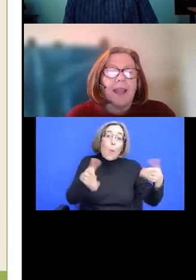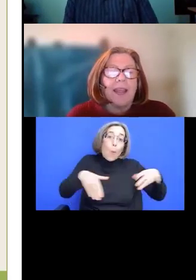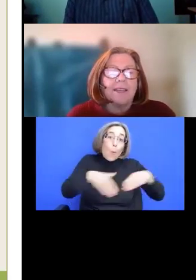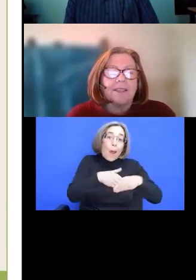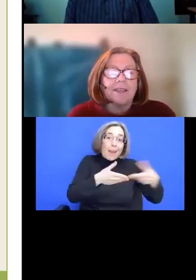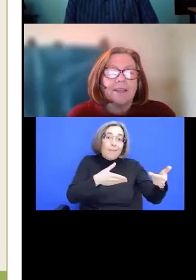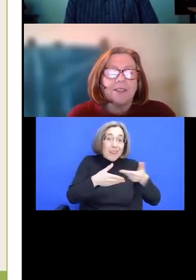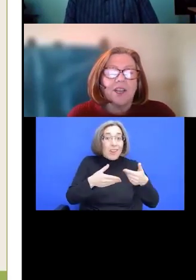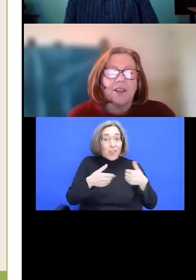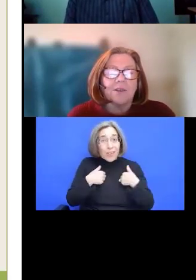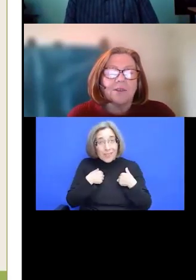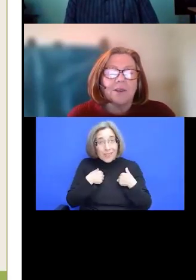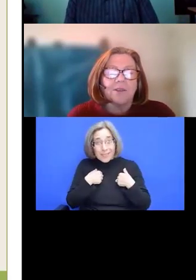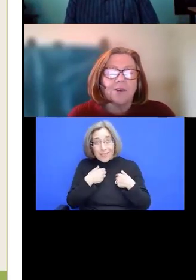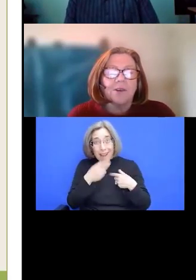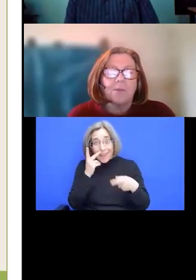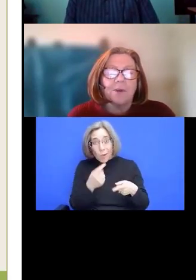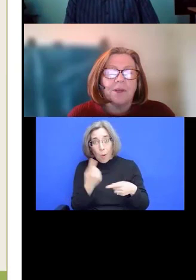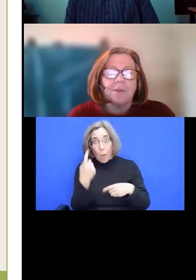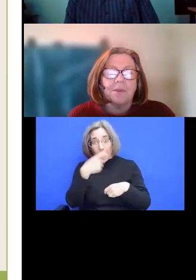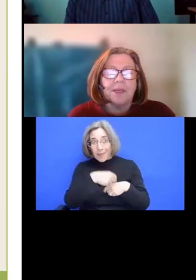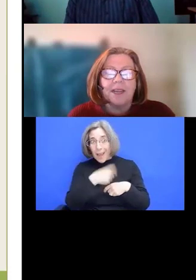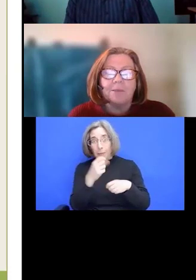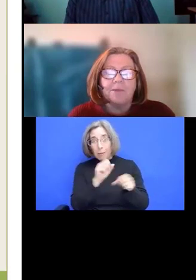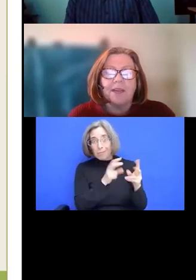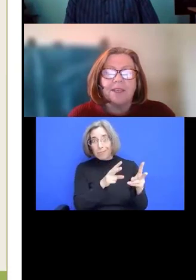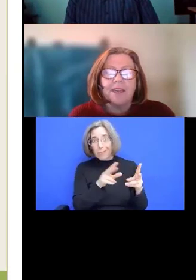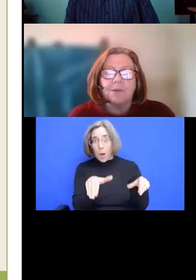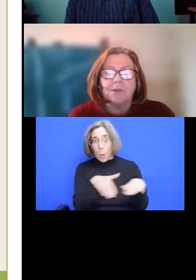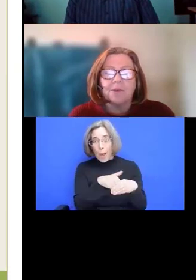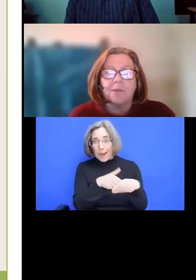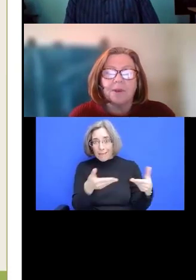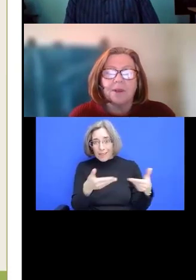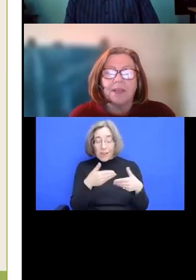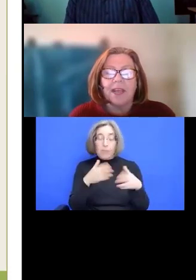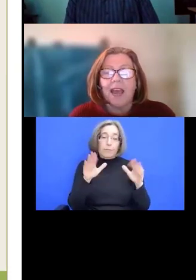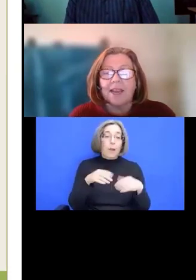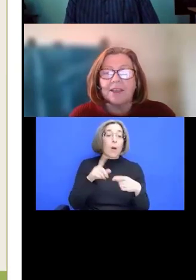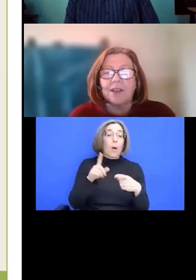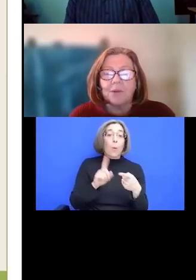And check those over and when completing data tables, remember to click "add new."